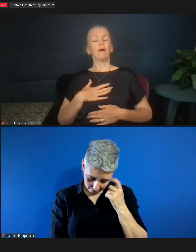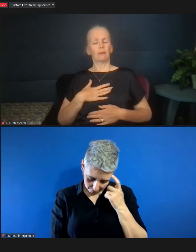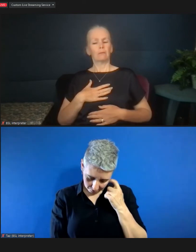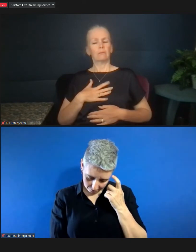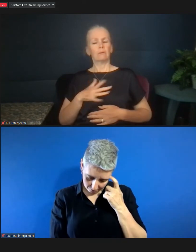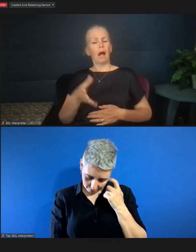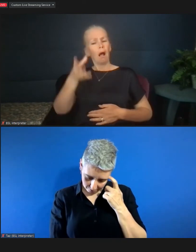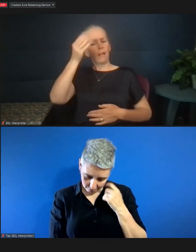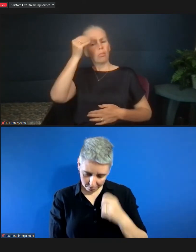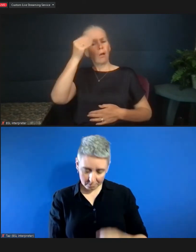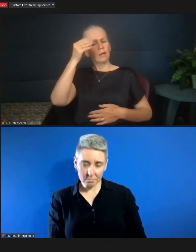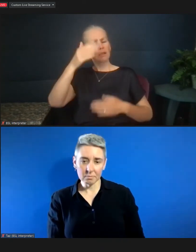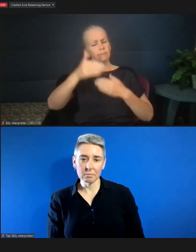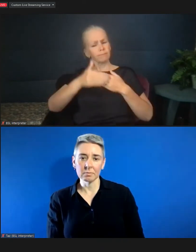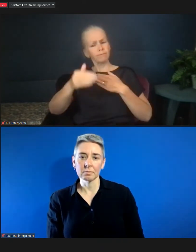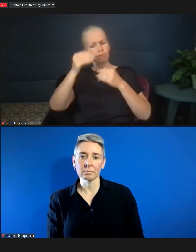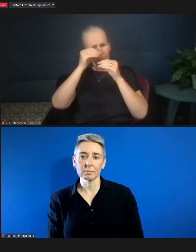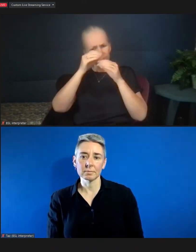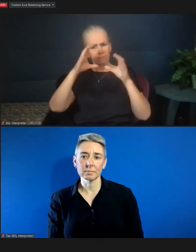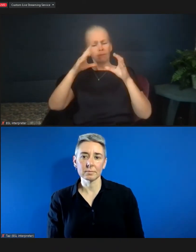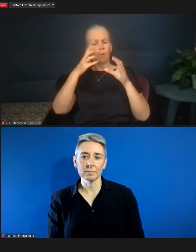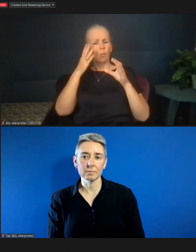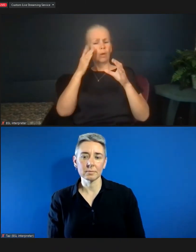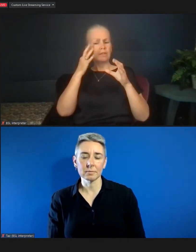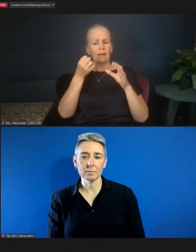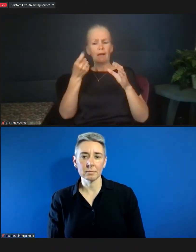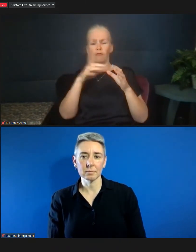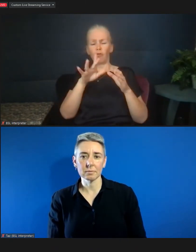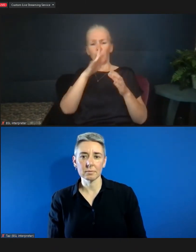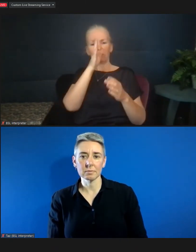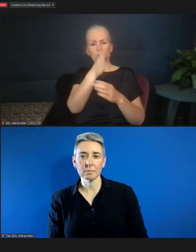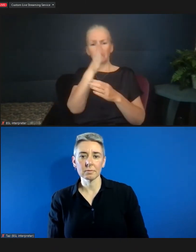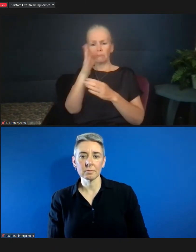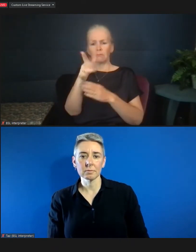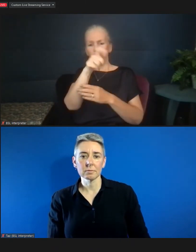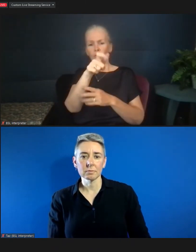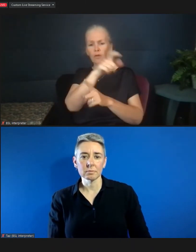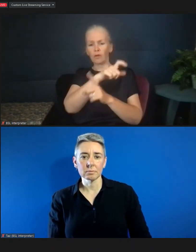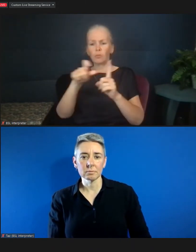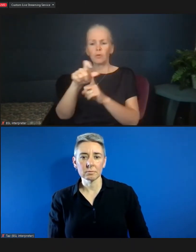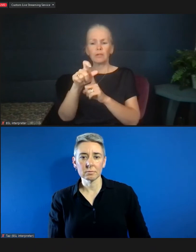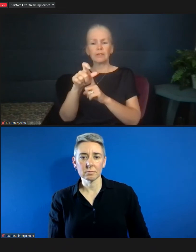you can in when you can from, directly from the communities that you previously haven't talked to